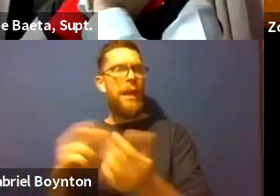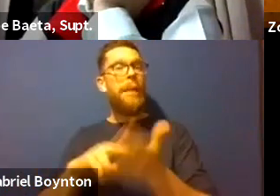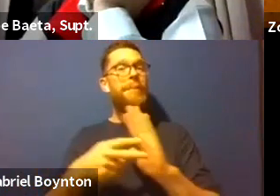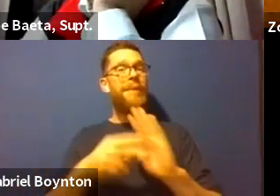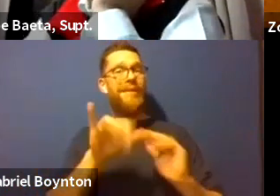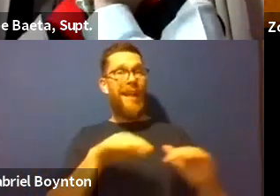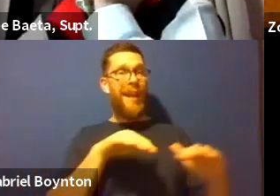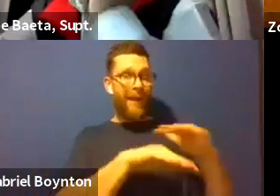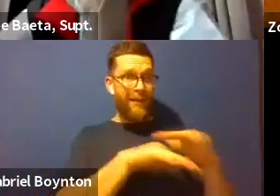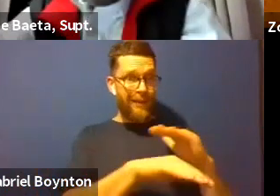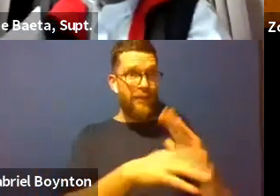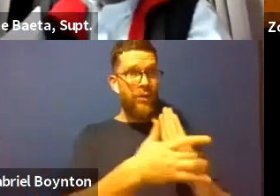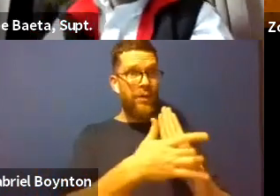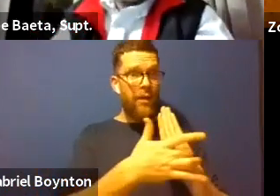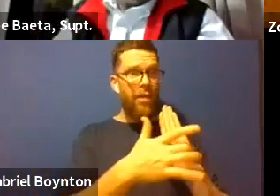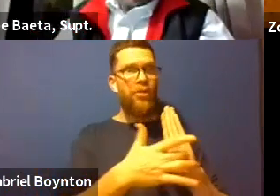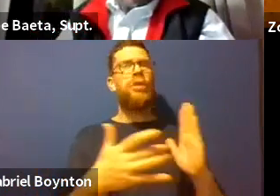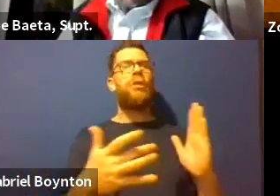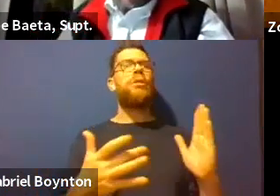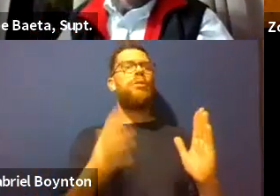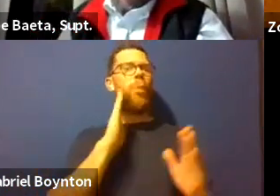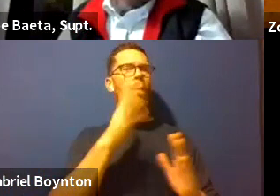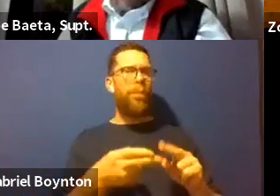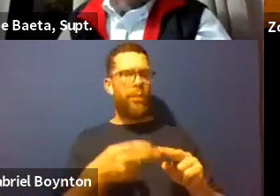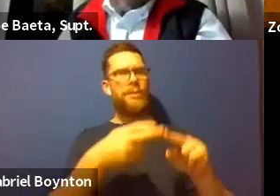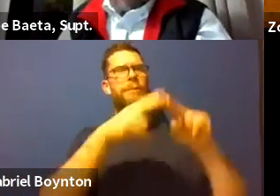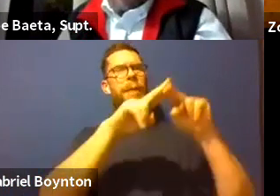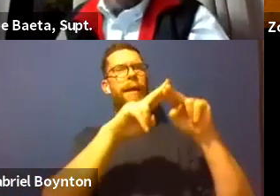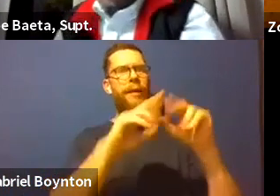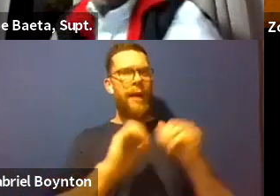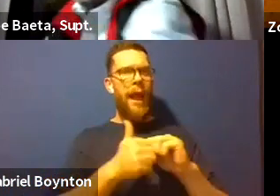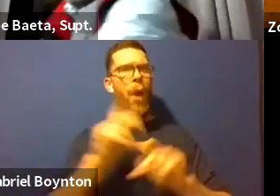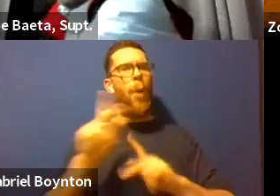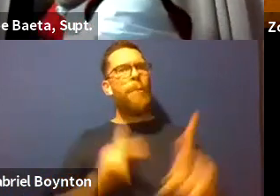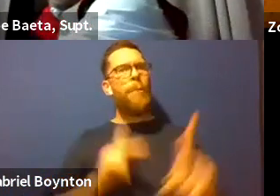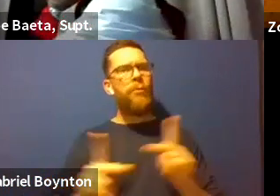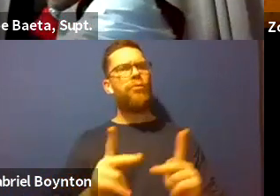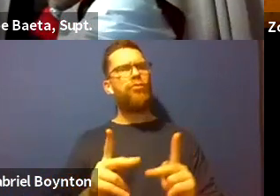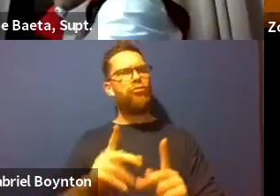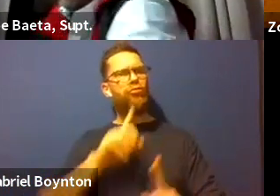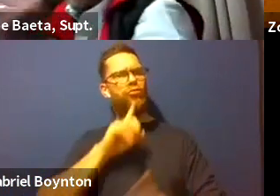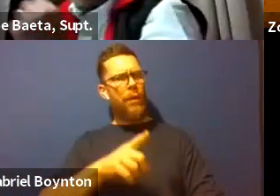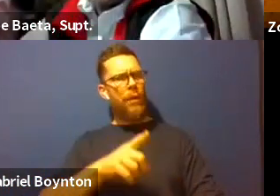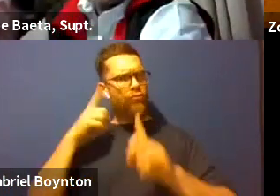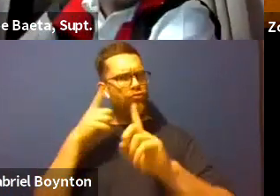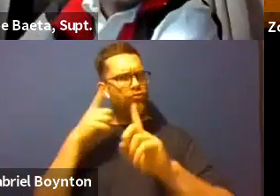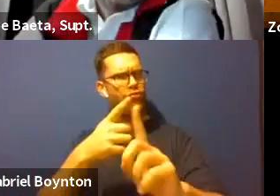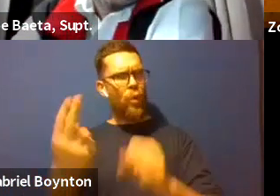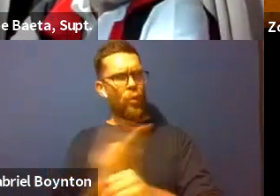Karen Winsper: Continue to expand the way that people are meaningfully using them with their students. I feel as though you know we always think about